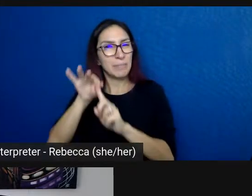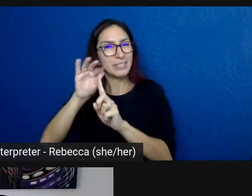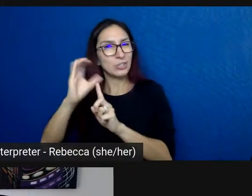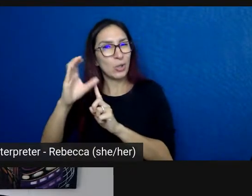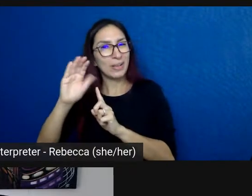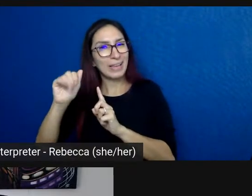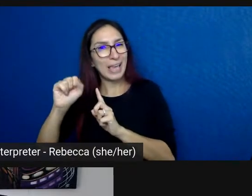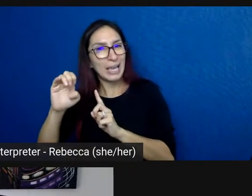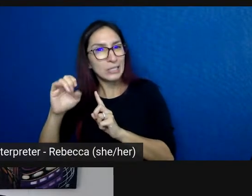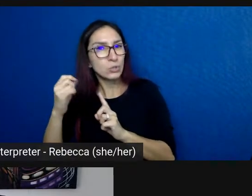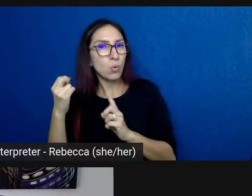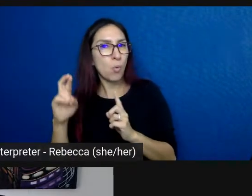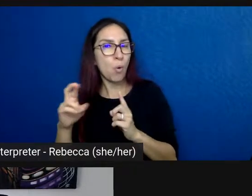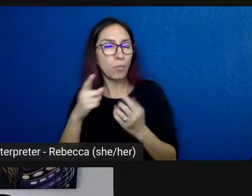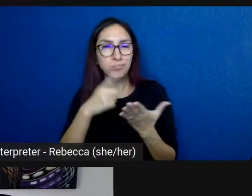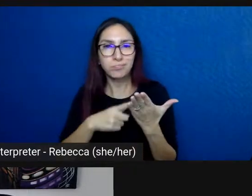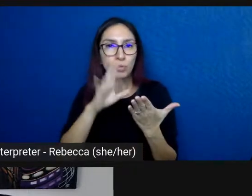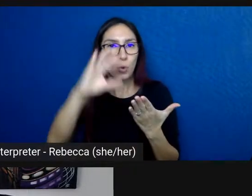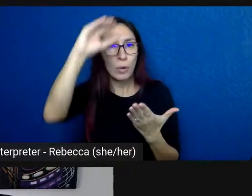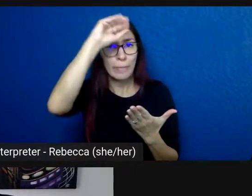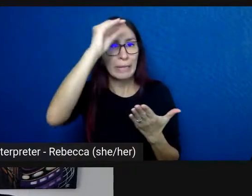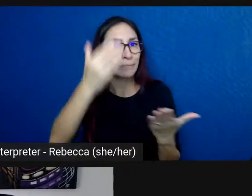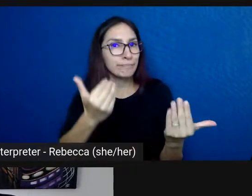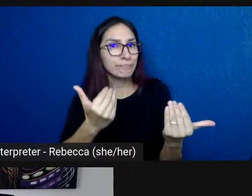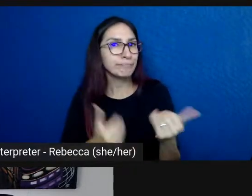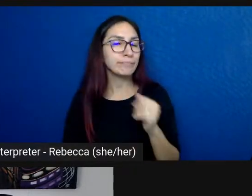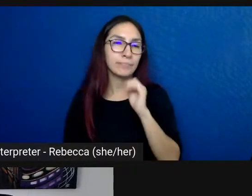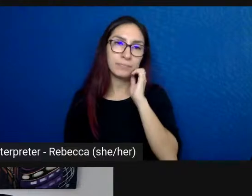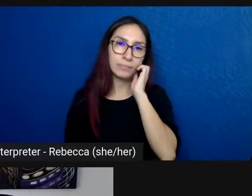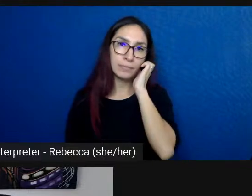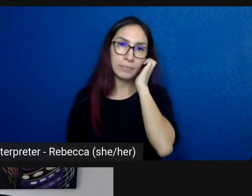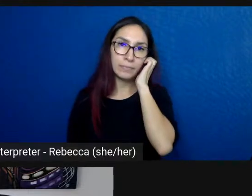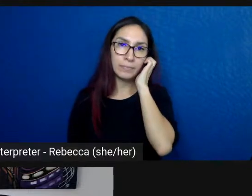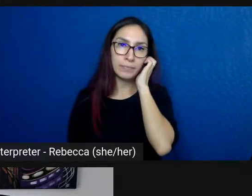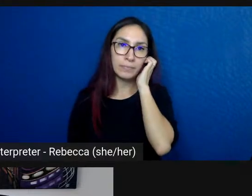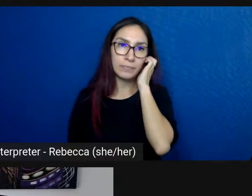in a form because it is considered the end of the form and you have anything to add to that?